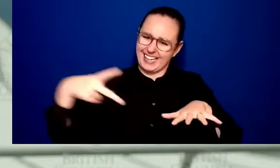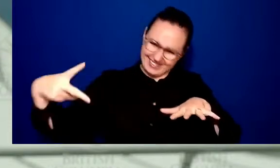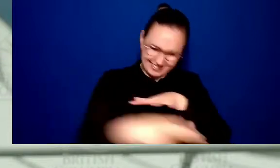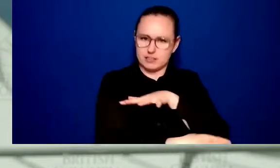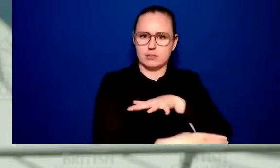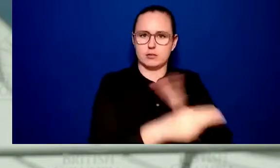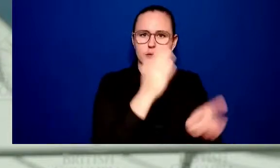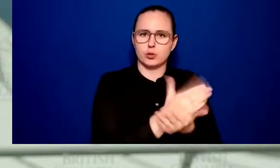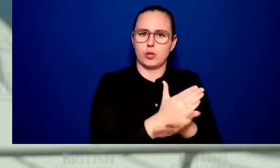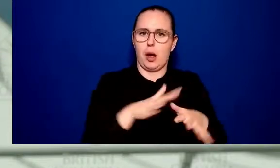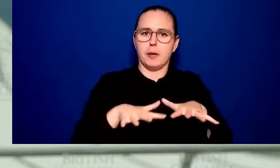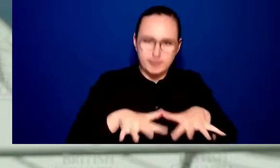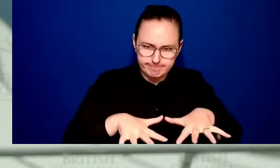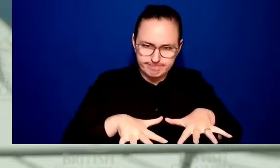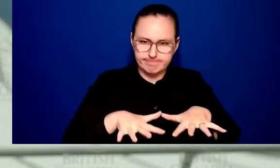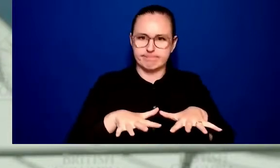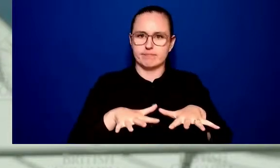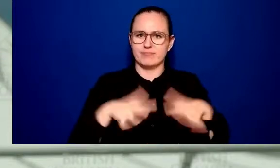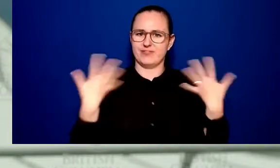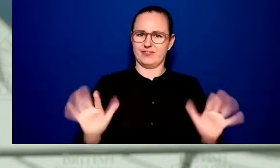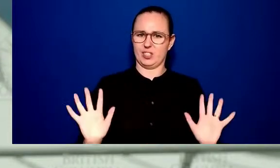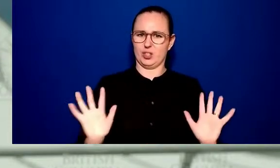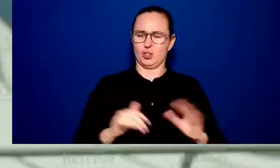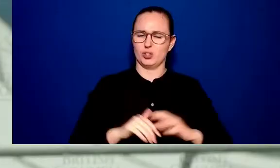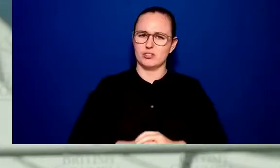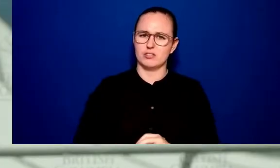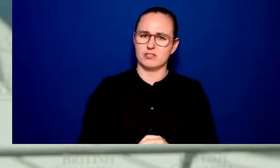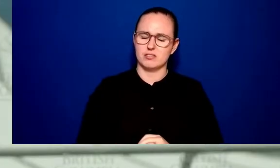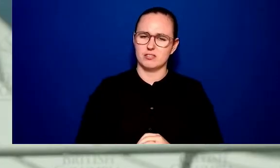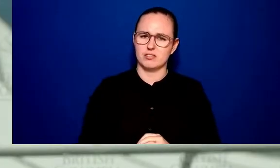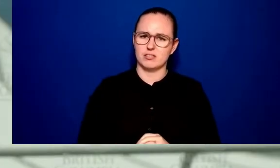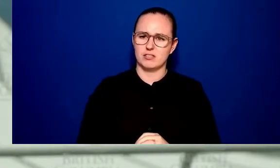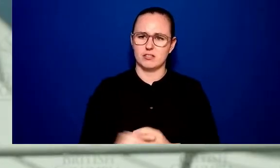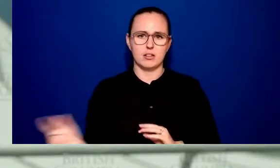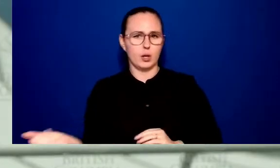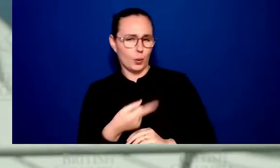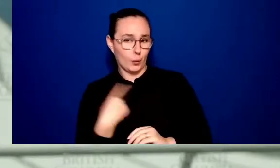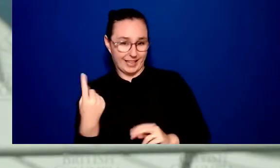additional measures that we need to take as well and we need to ensure we're using all